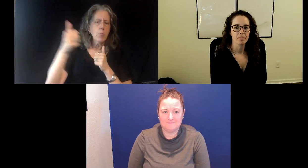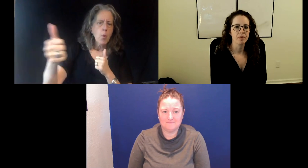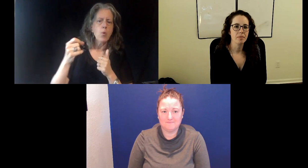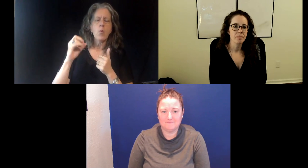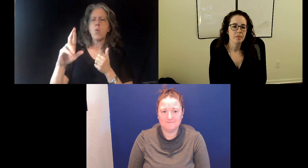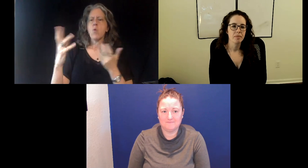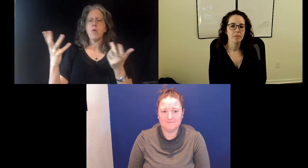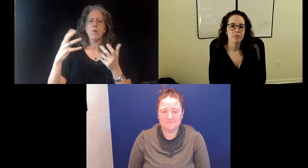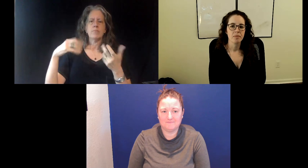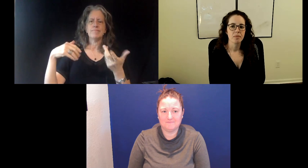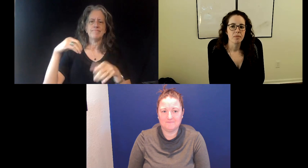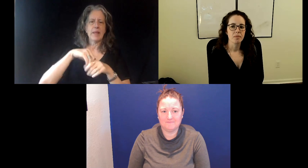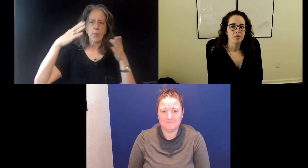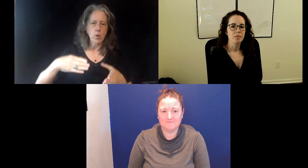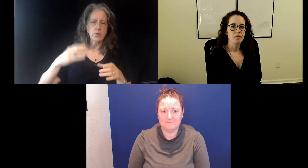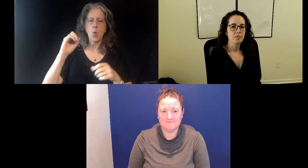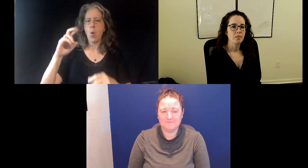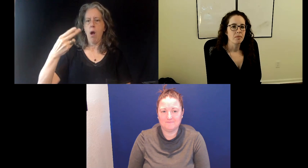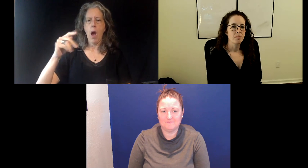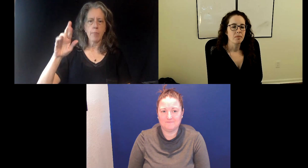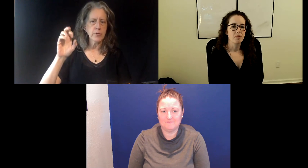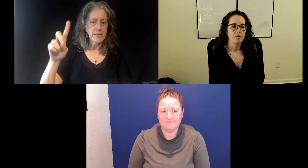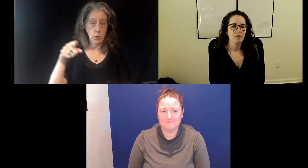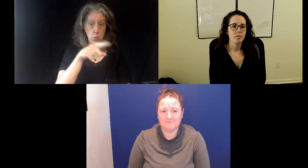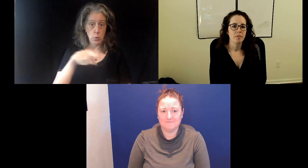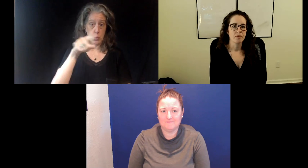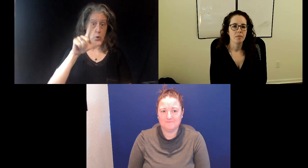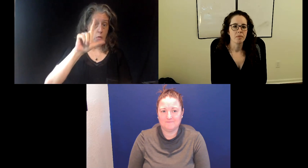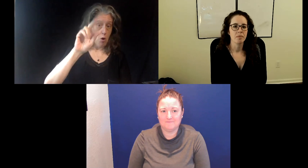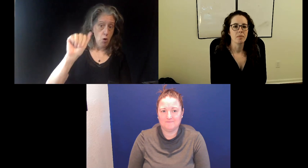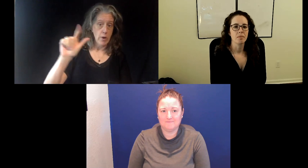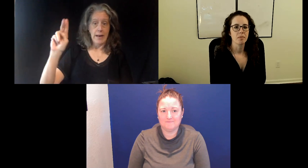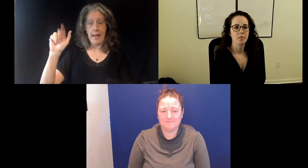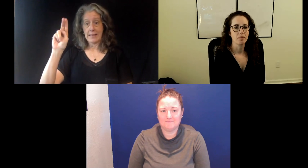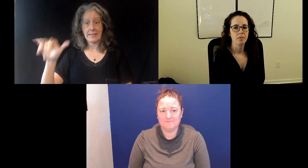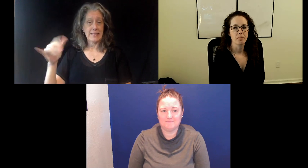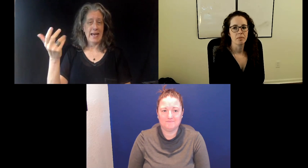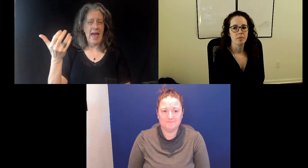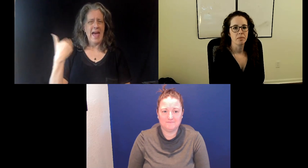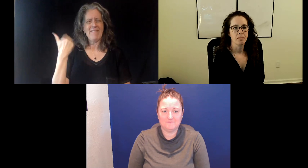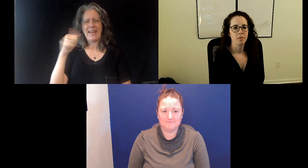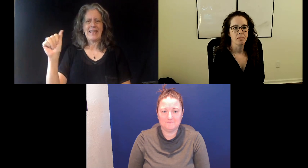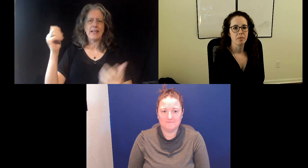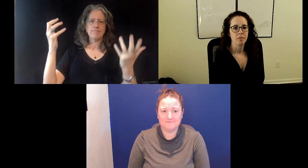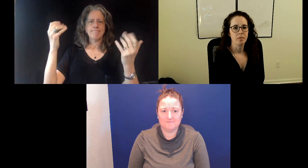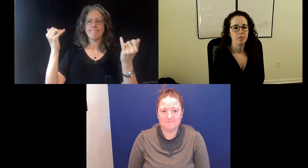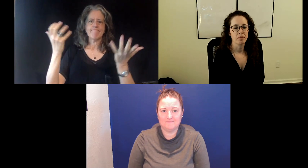all right so whether you're remote or in person or hybrid laura and nancy um